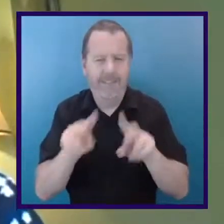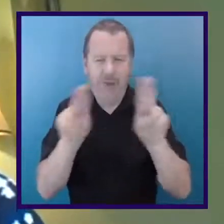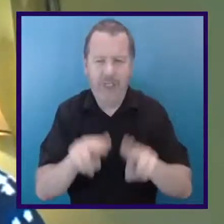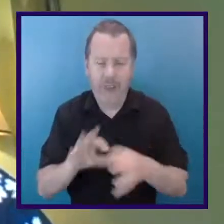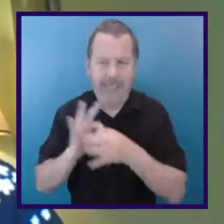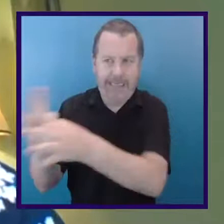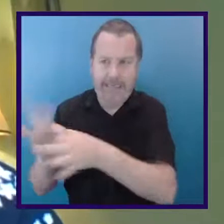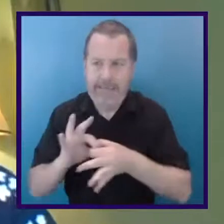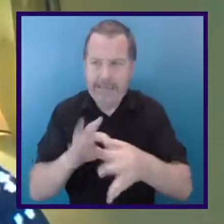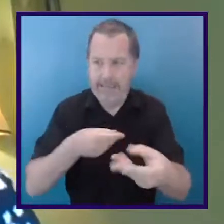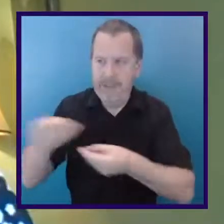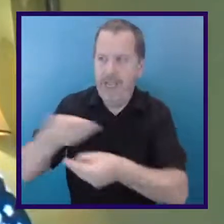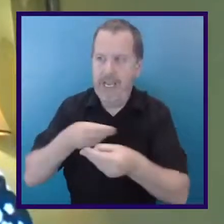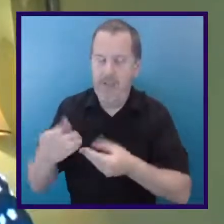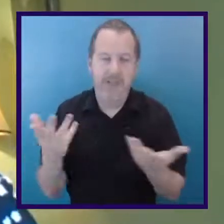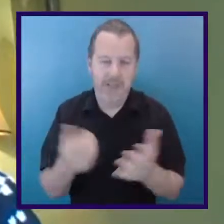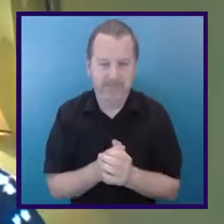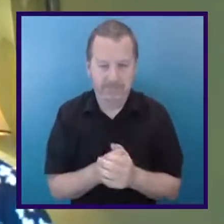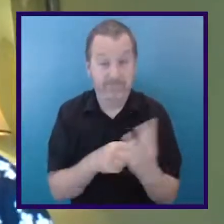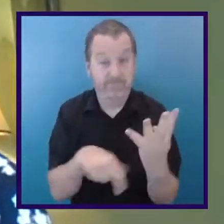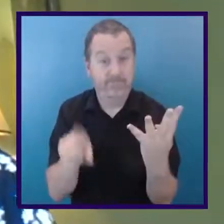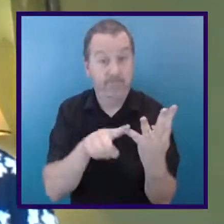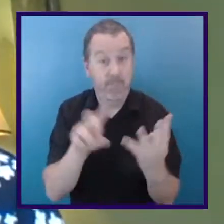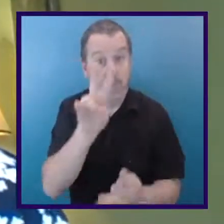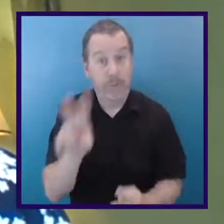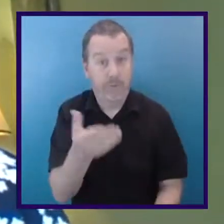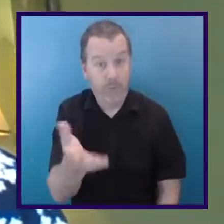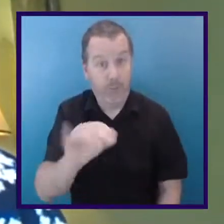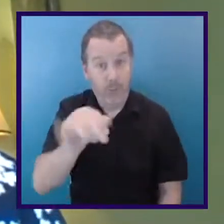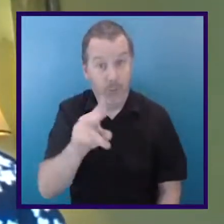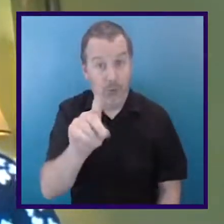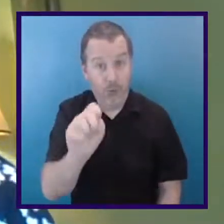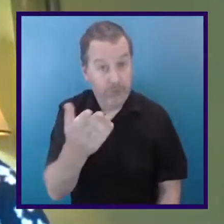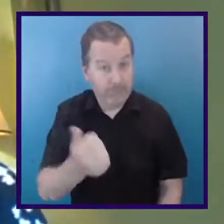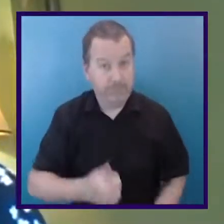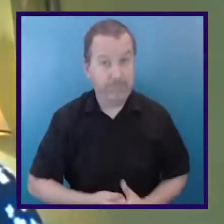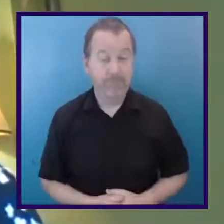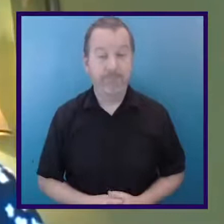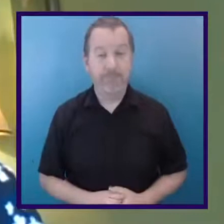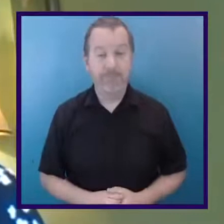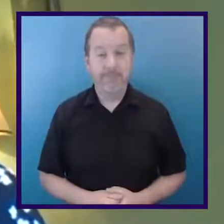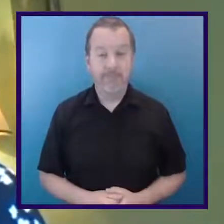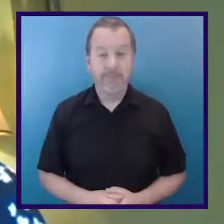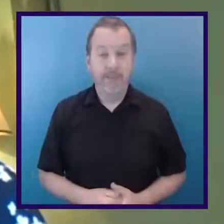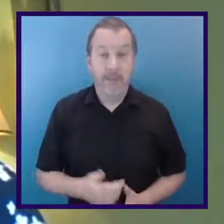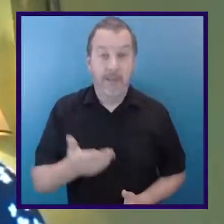of international links and exchanges, and one for Jude, if that's okay.